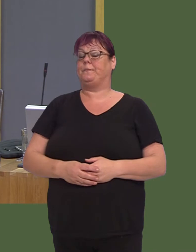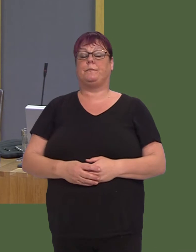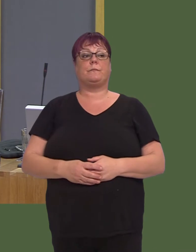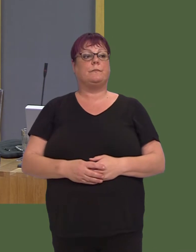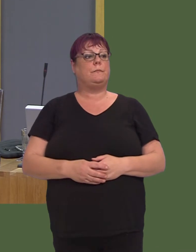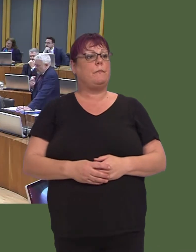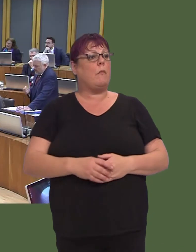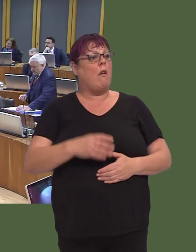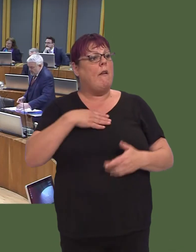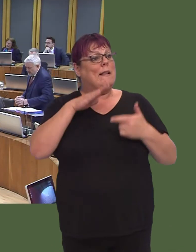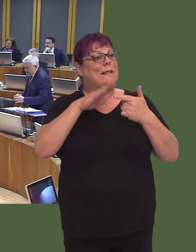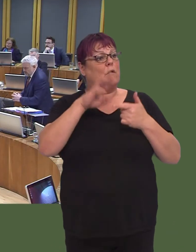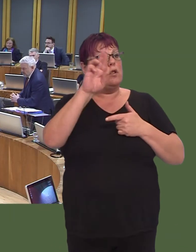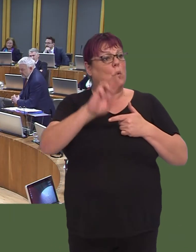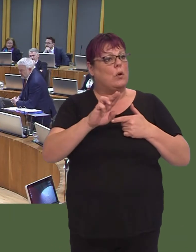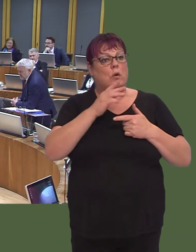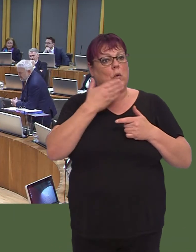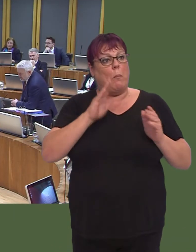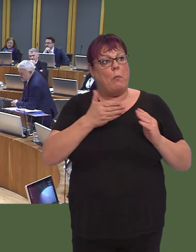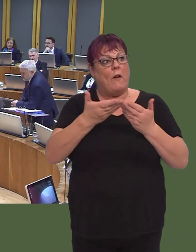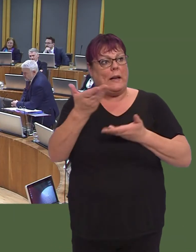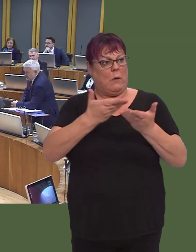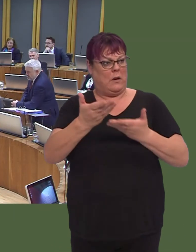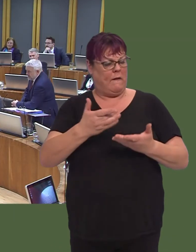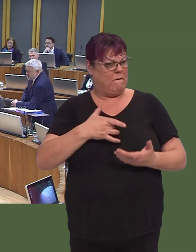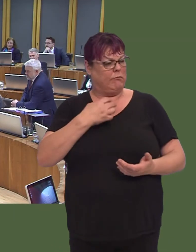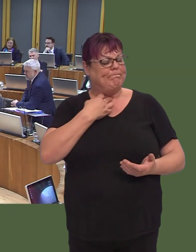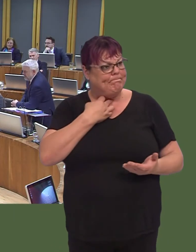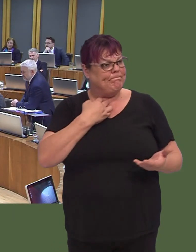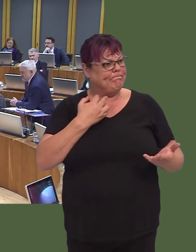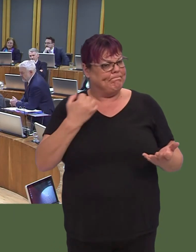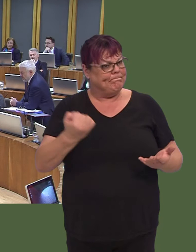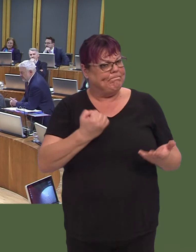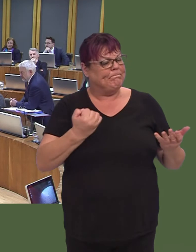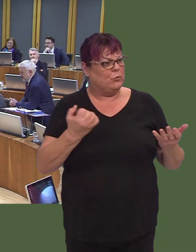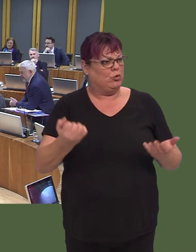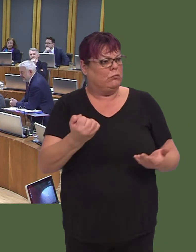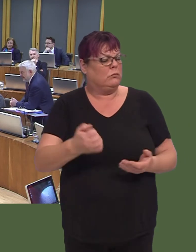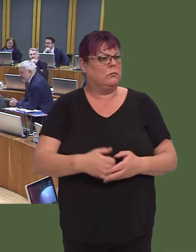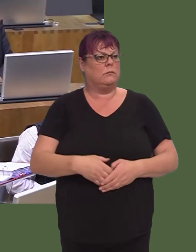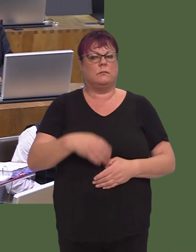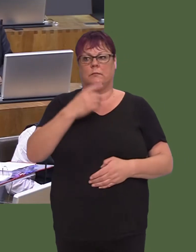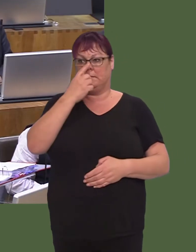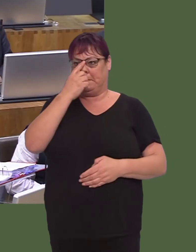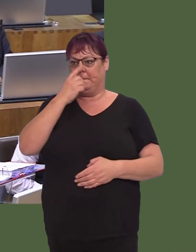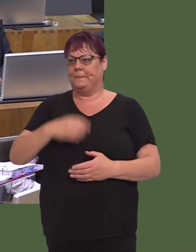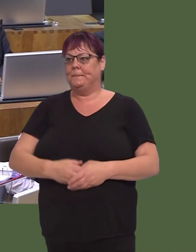Carwyn Jones AM: I'd be extremely disappointed if secondary schools weren't providing the service that they're meant to provide. I think theó.